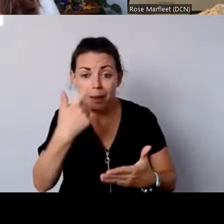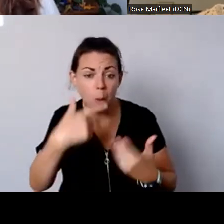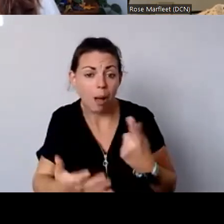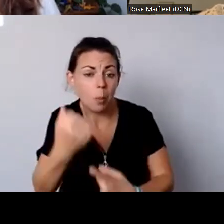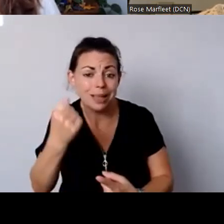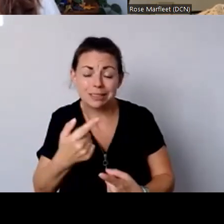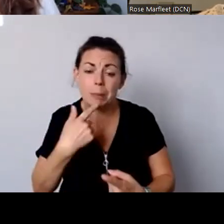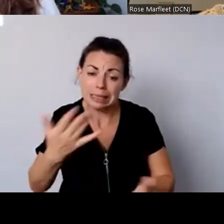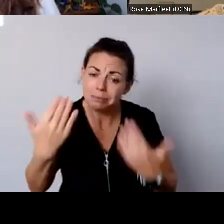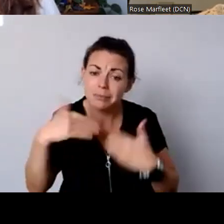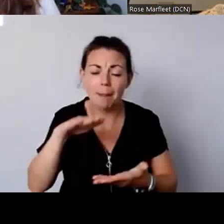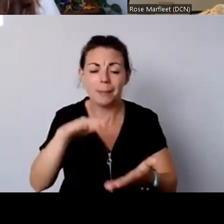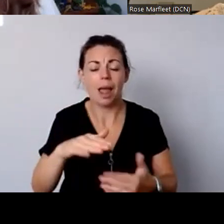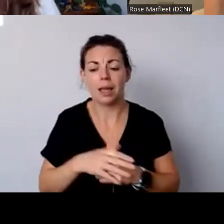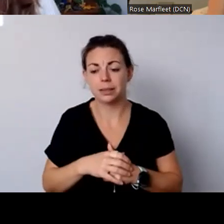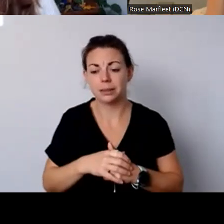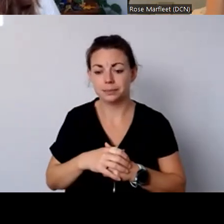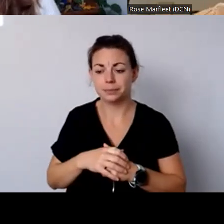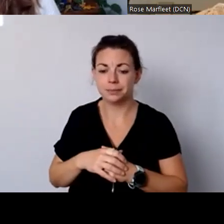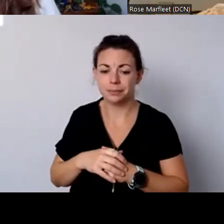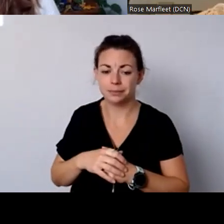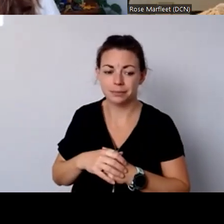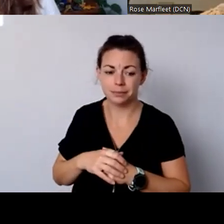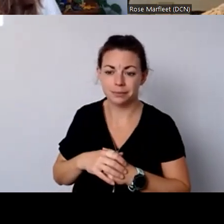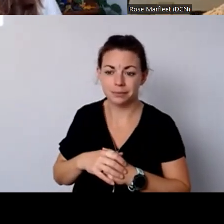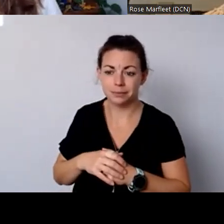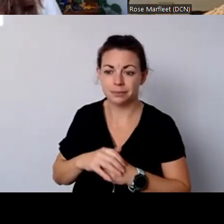I also want to mention that there is an FAQ page